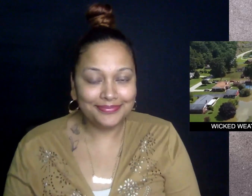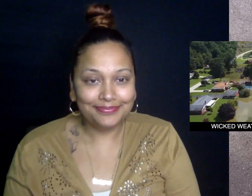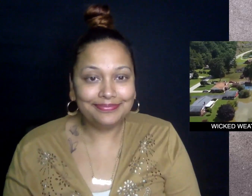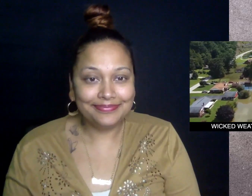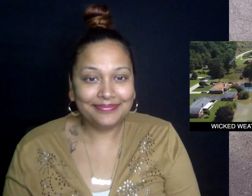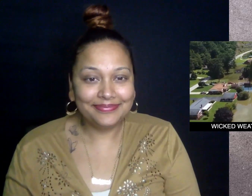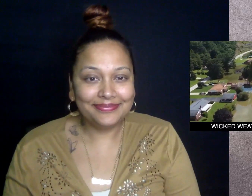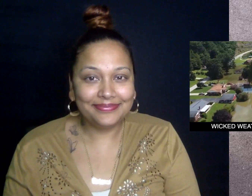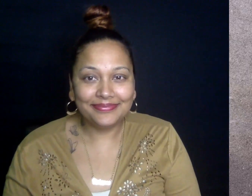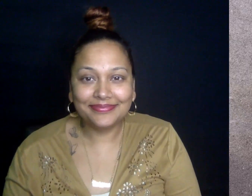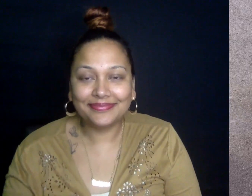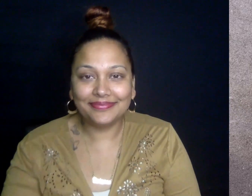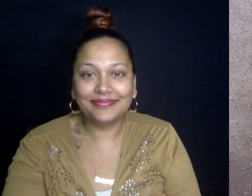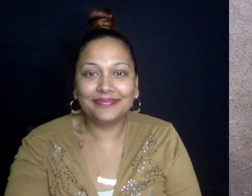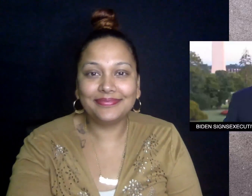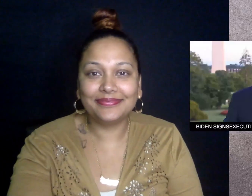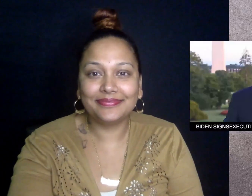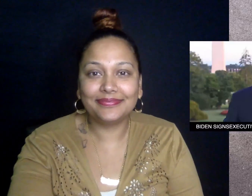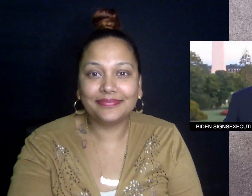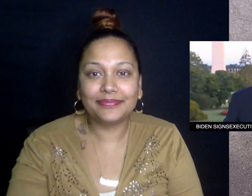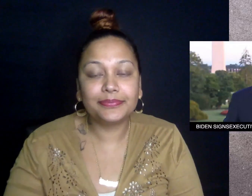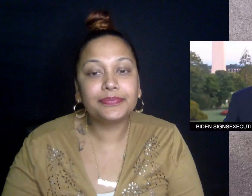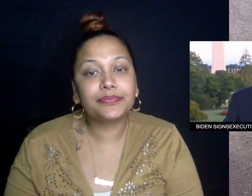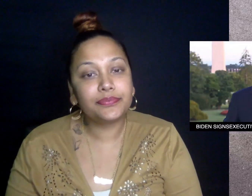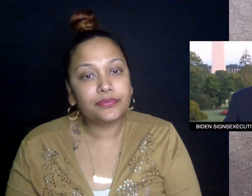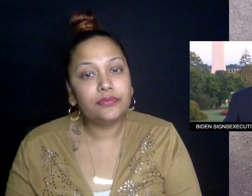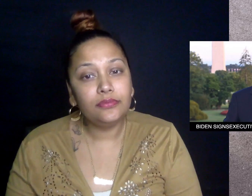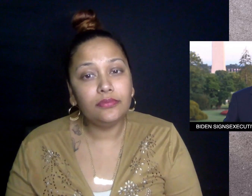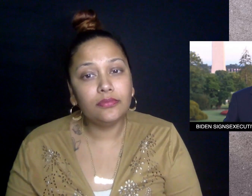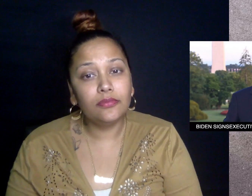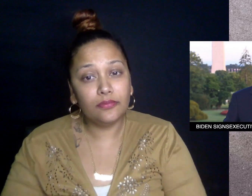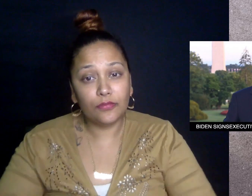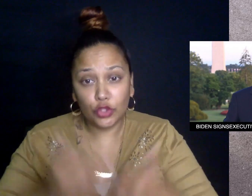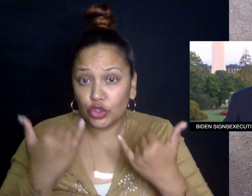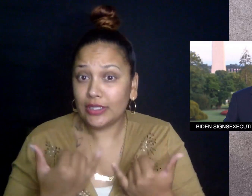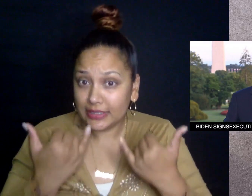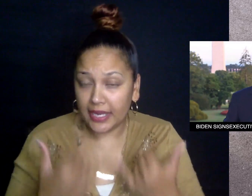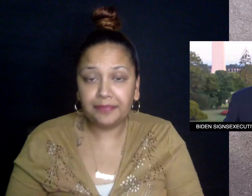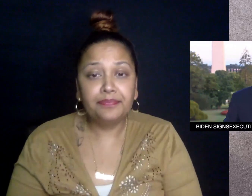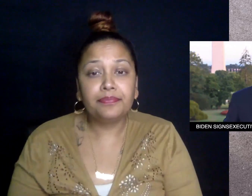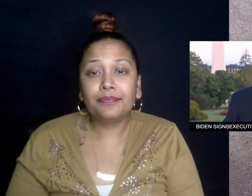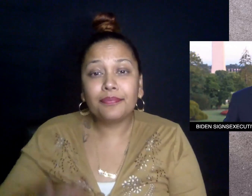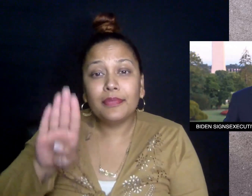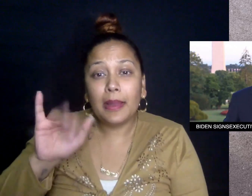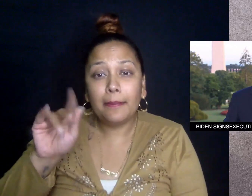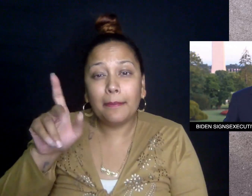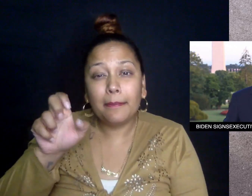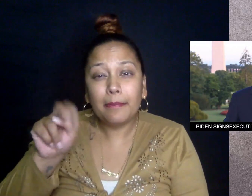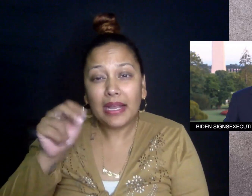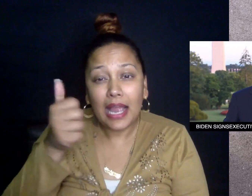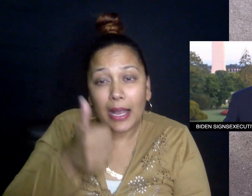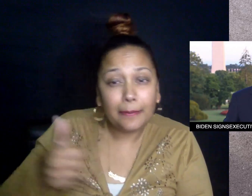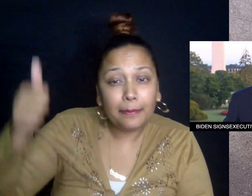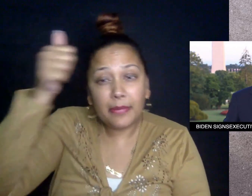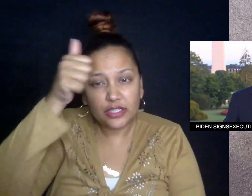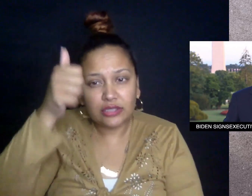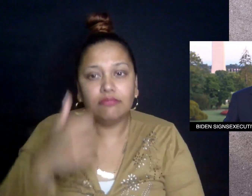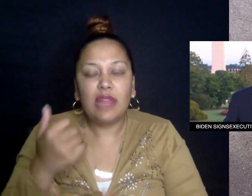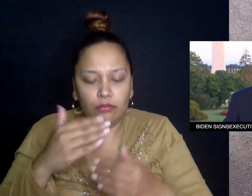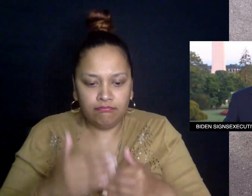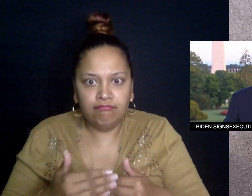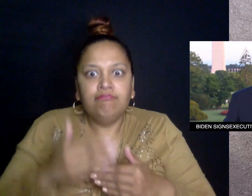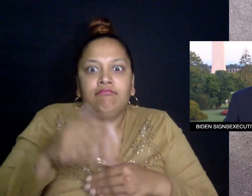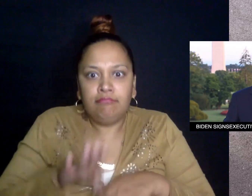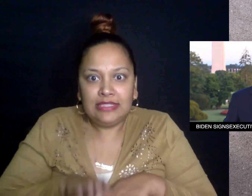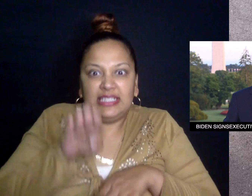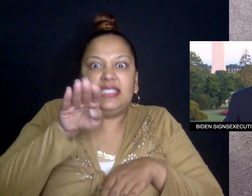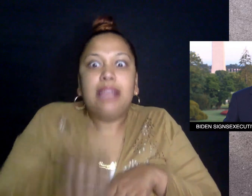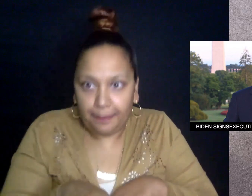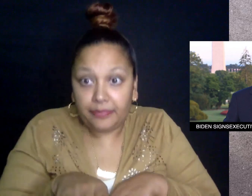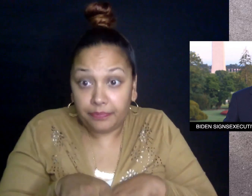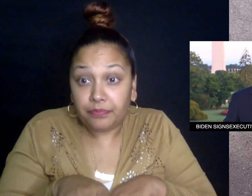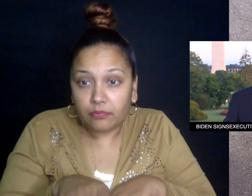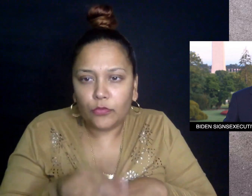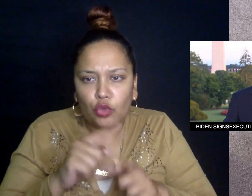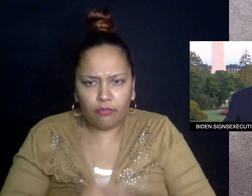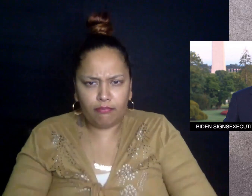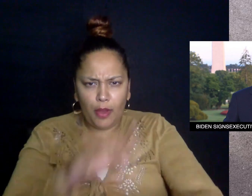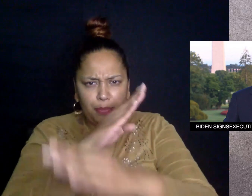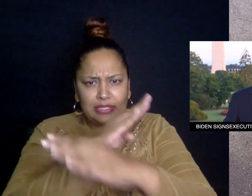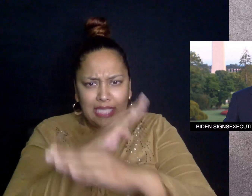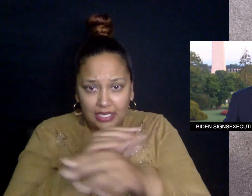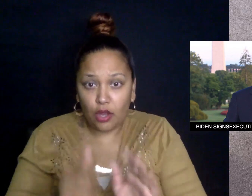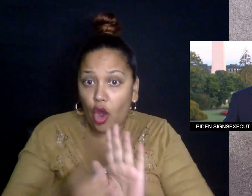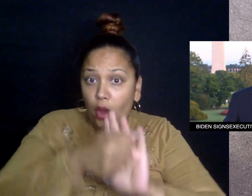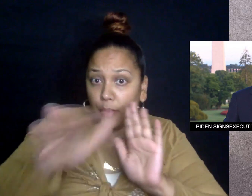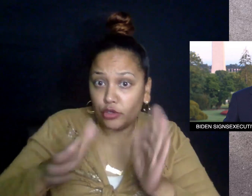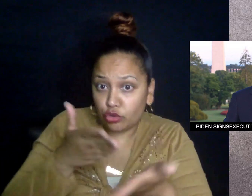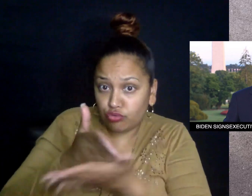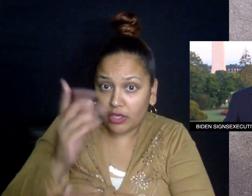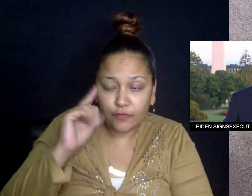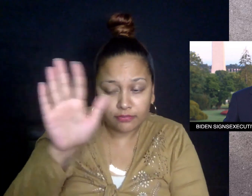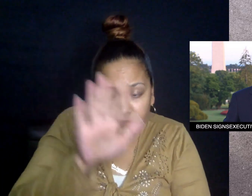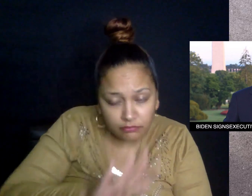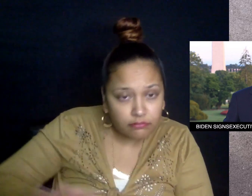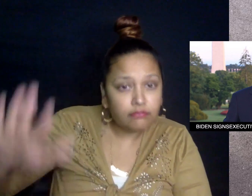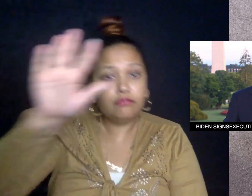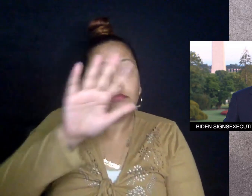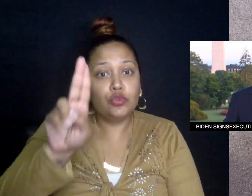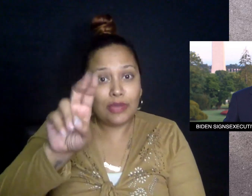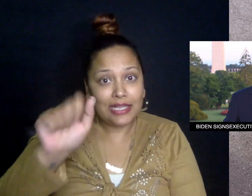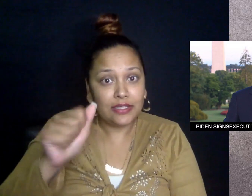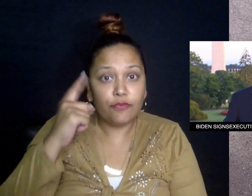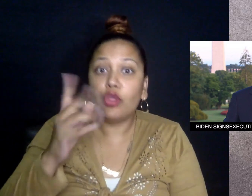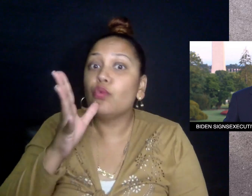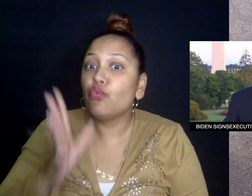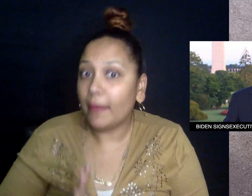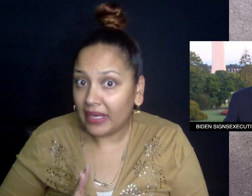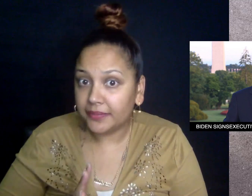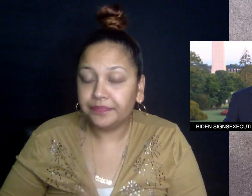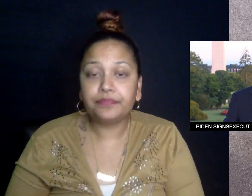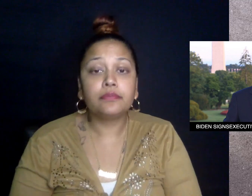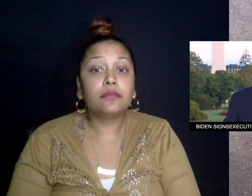to make sure viewers in the path of the dangerous weather stay informed and safe